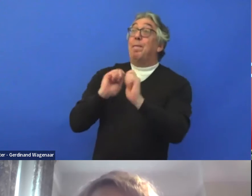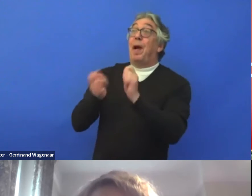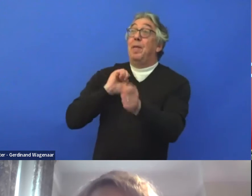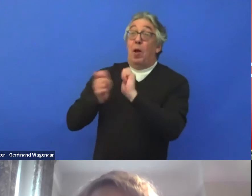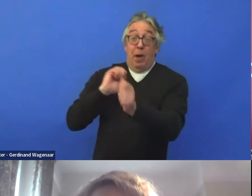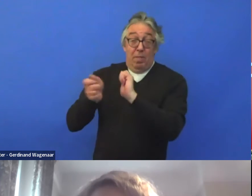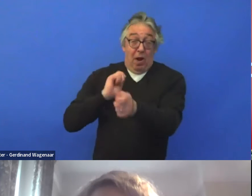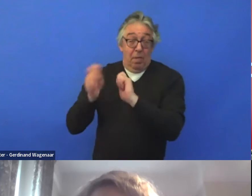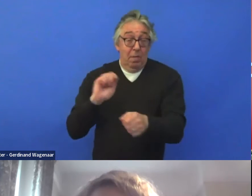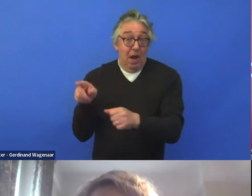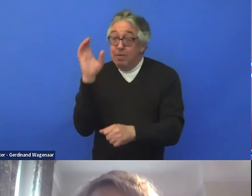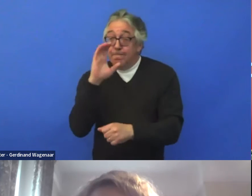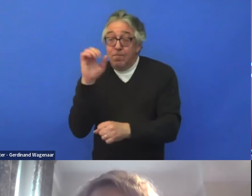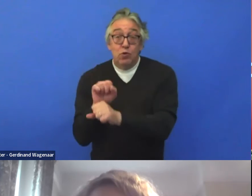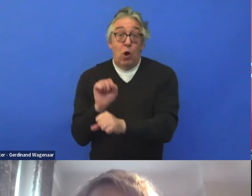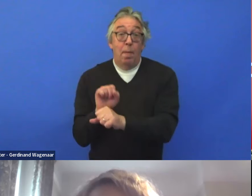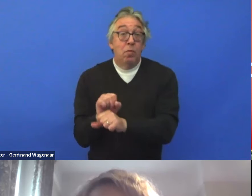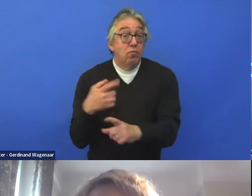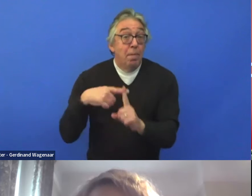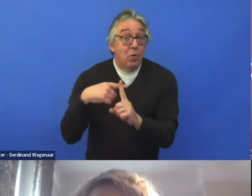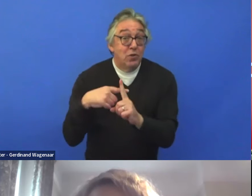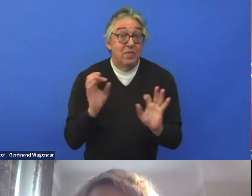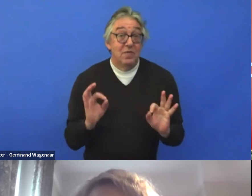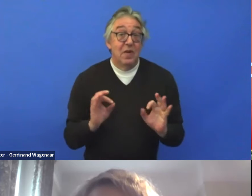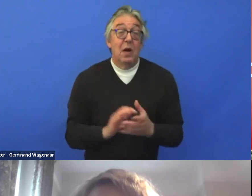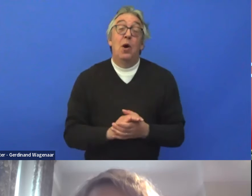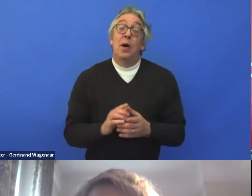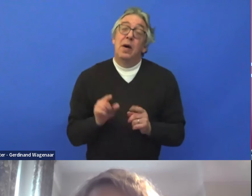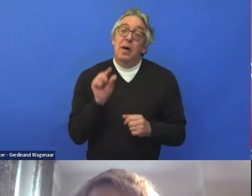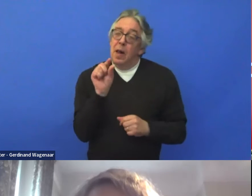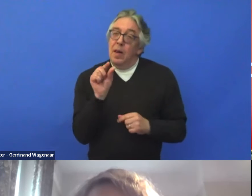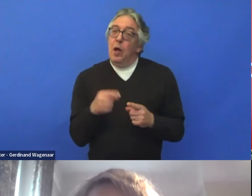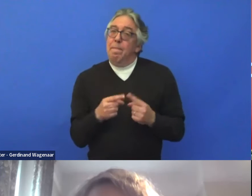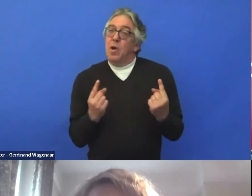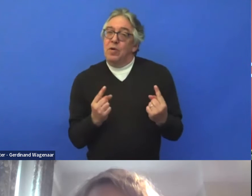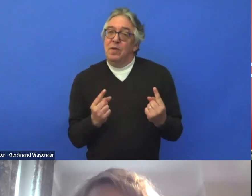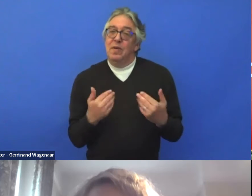But I’d like to say that if the DPOs would be engaged